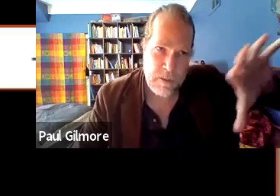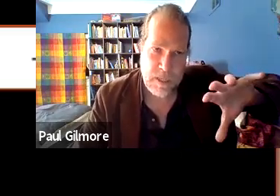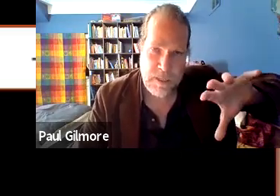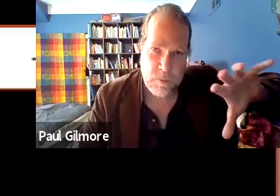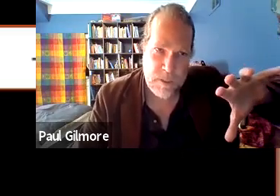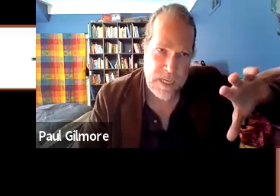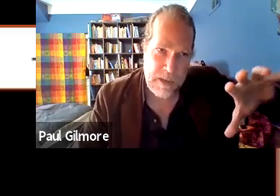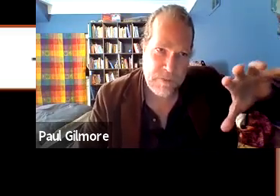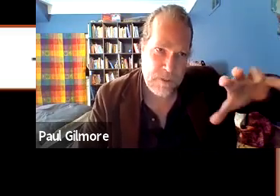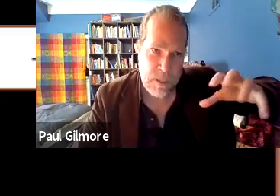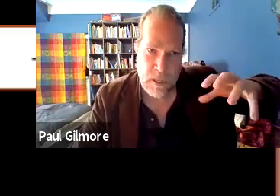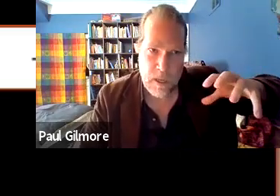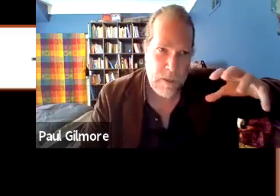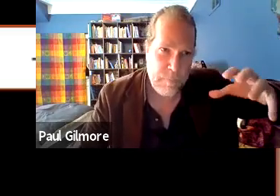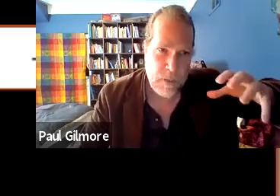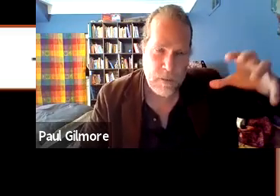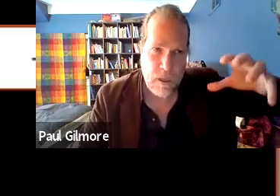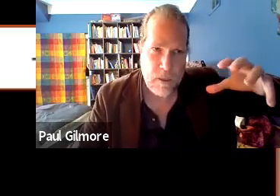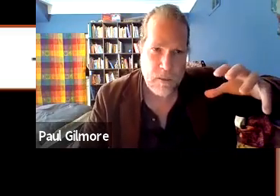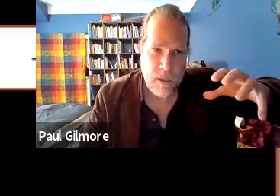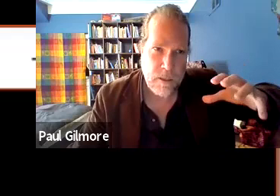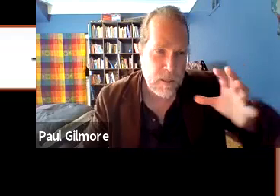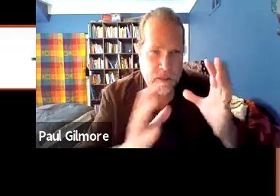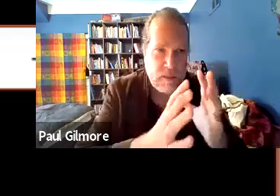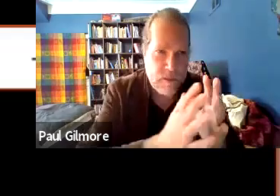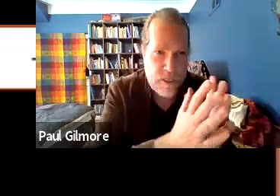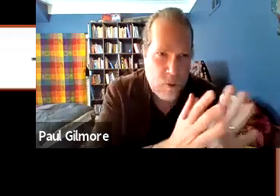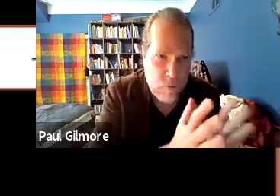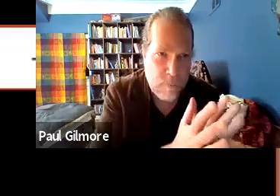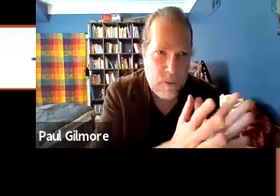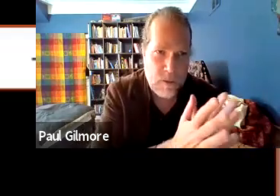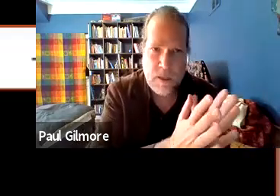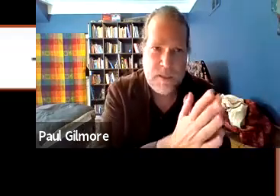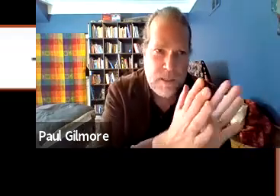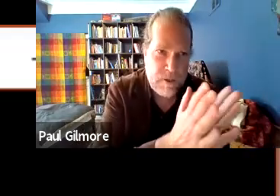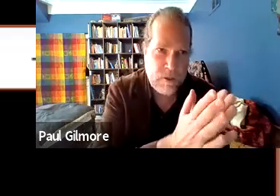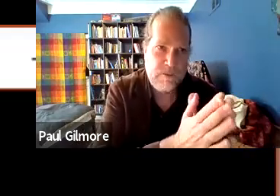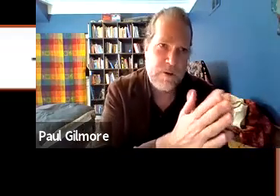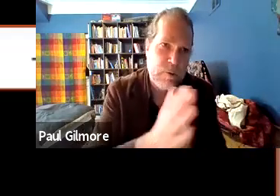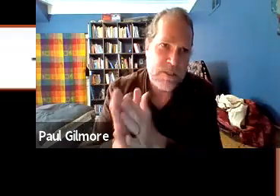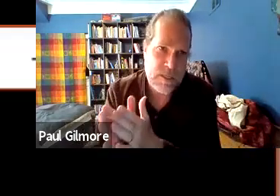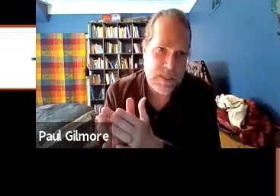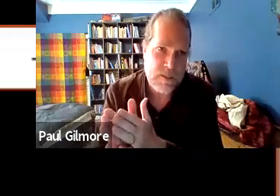out that immigrants have to that there's an incredible difficulty for immigrants to get